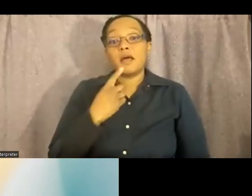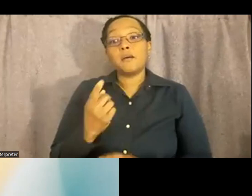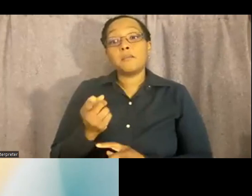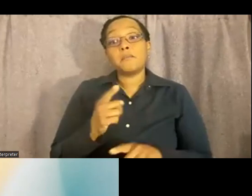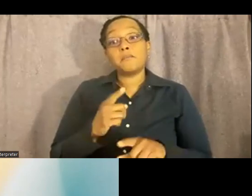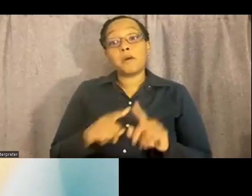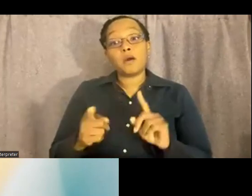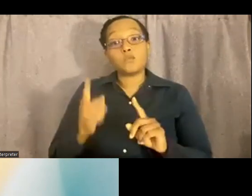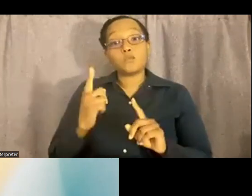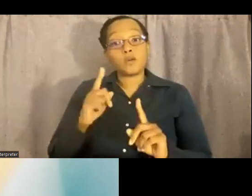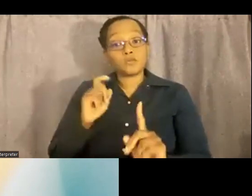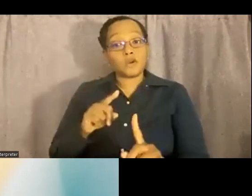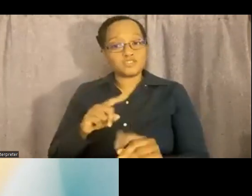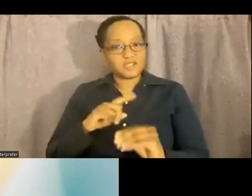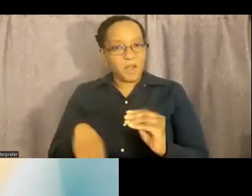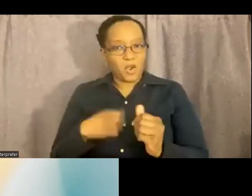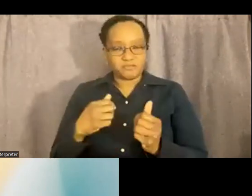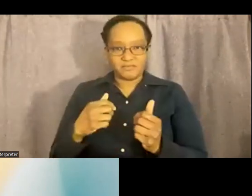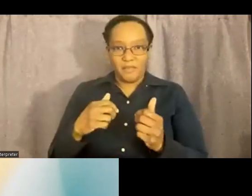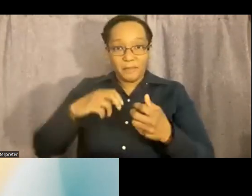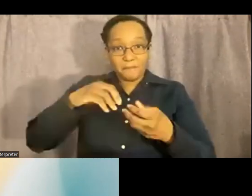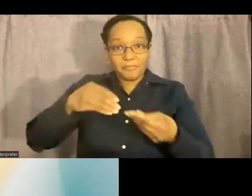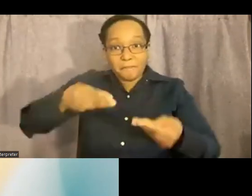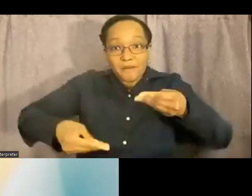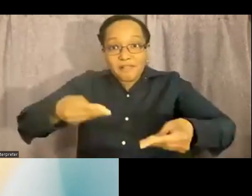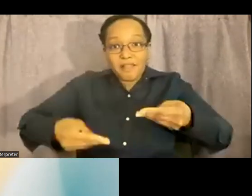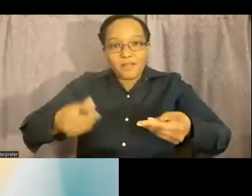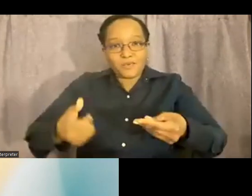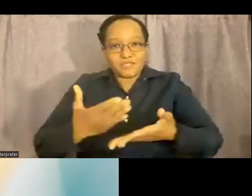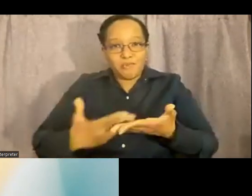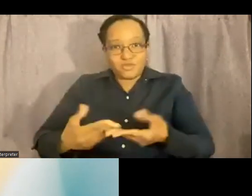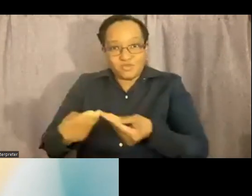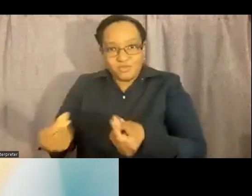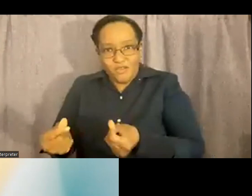what part of the puzzle to be solved first , I think part of the challenges my someone